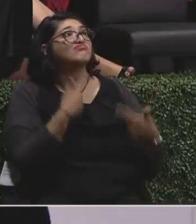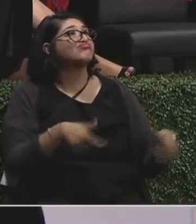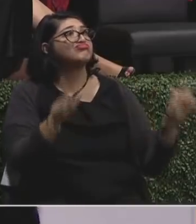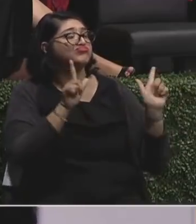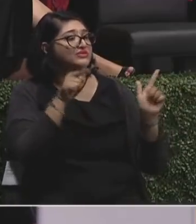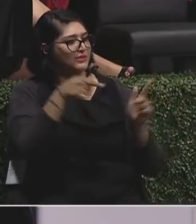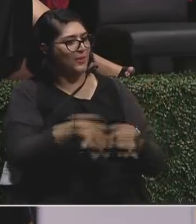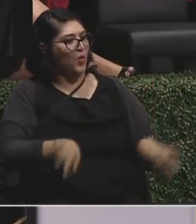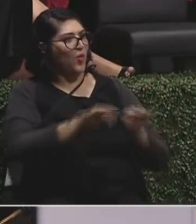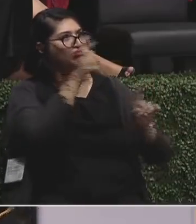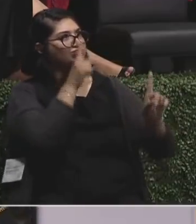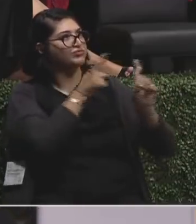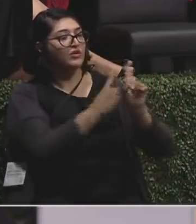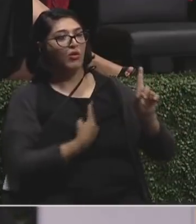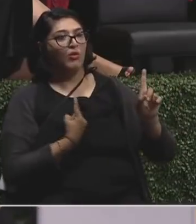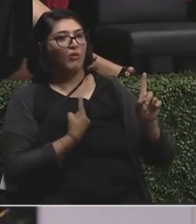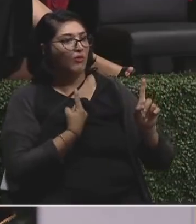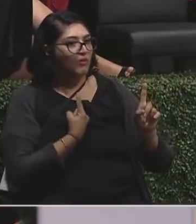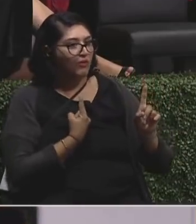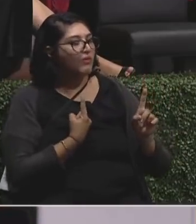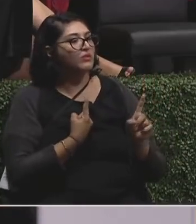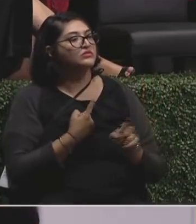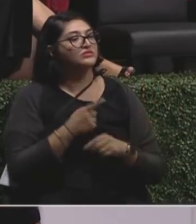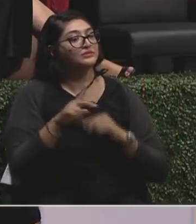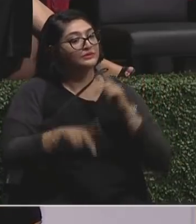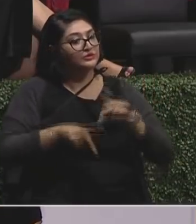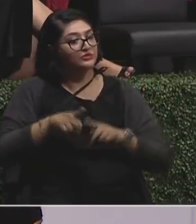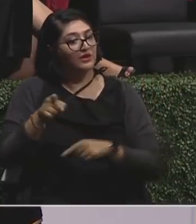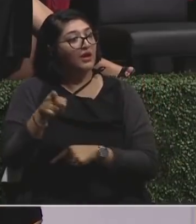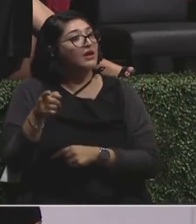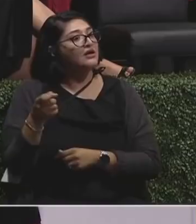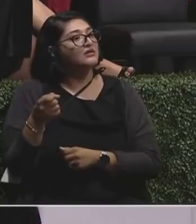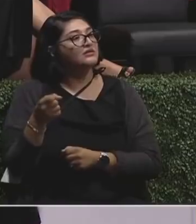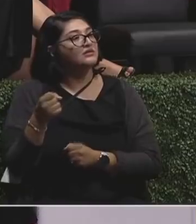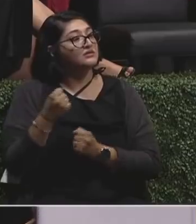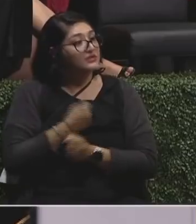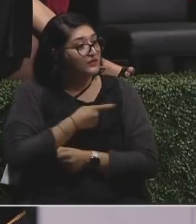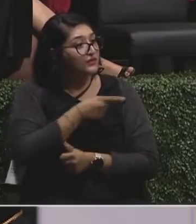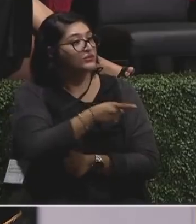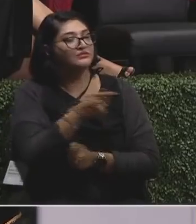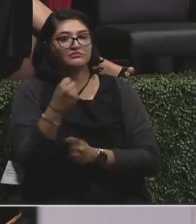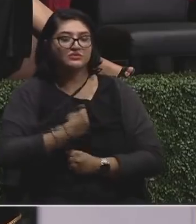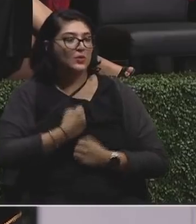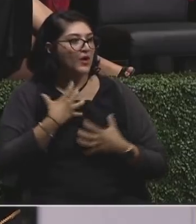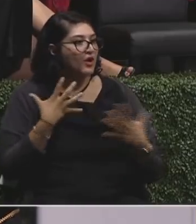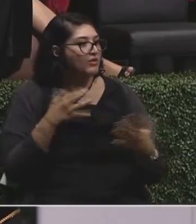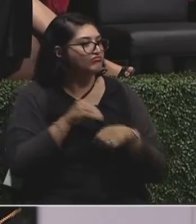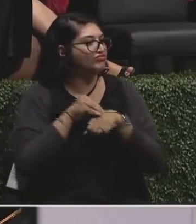FORWARD TO AN EVEN BETTER FUTURE BECAUSE OF YOU. YOU'RE WALKING TODAY FOR THE PLACES YOU LOVE, AND YOU'RE ALSO WALKING FOR THOSE WHO LOVE YOU. YOU DIDN'T ACCOMPLISH THIS IMPORTANT GOAL ALONE.